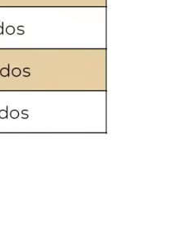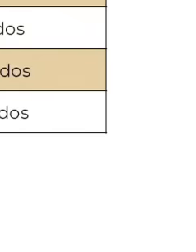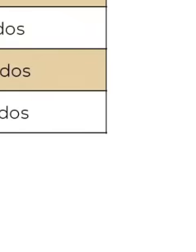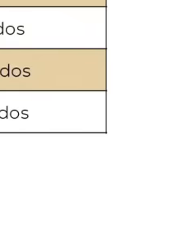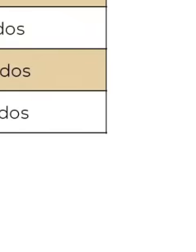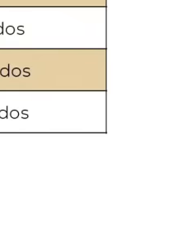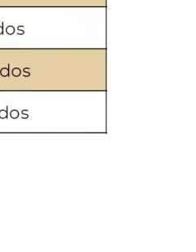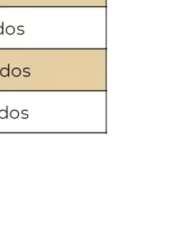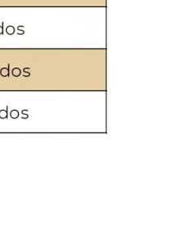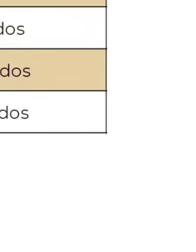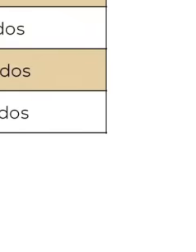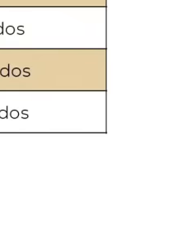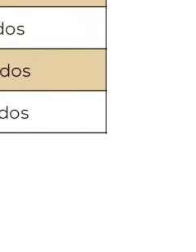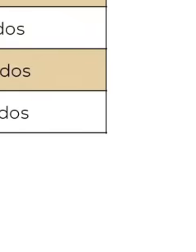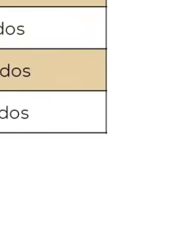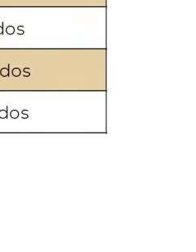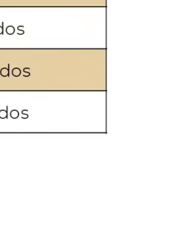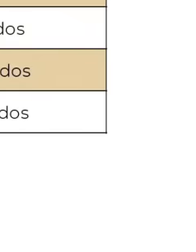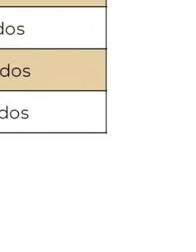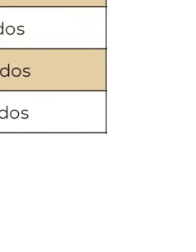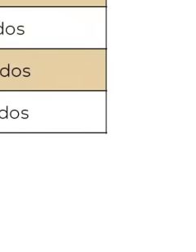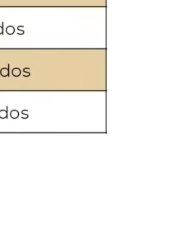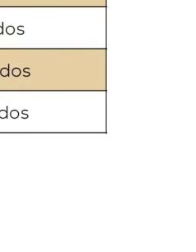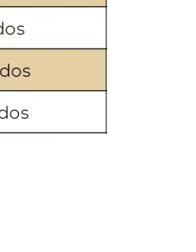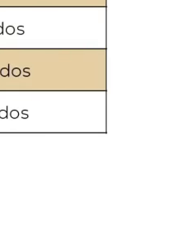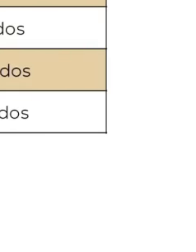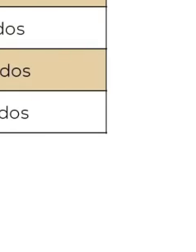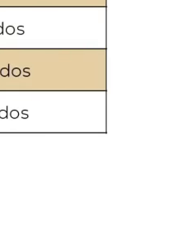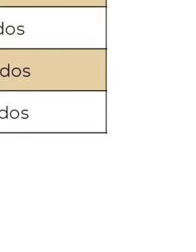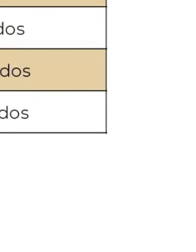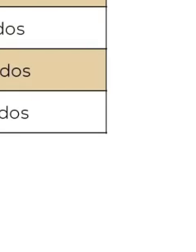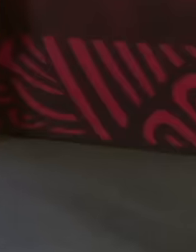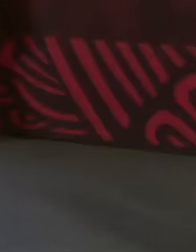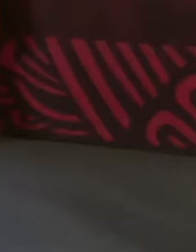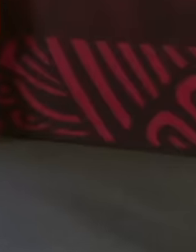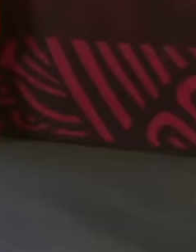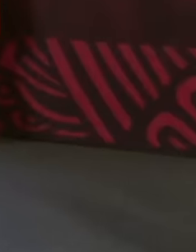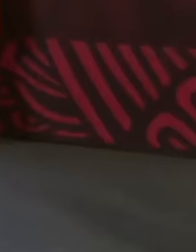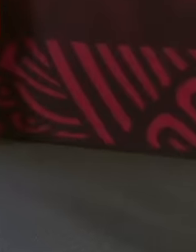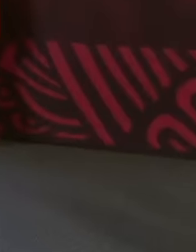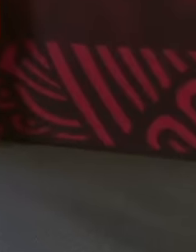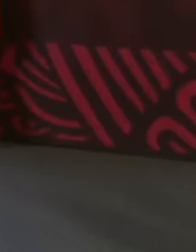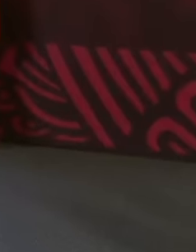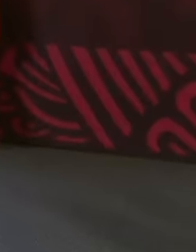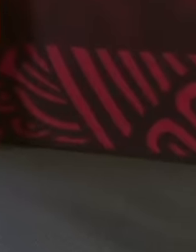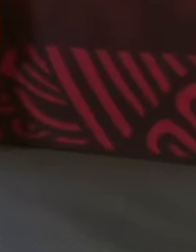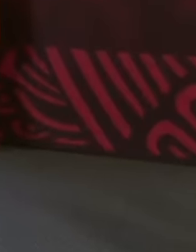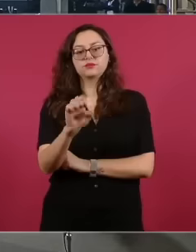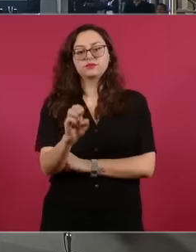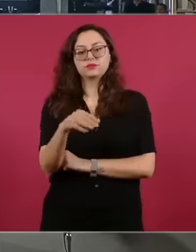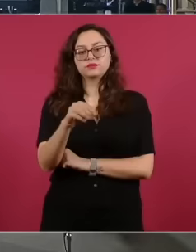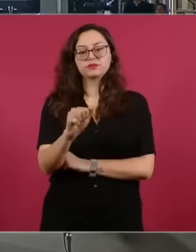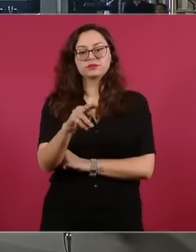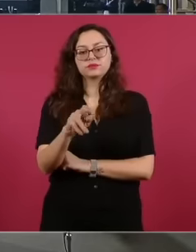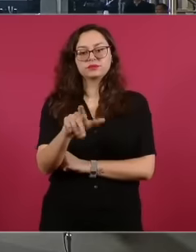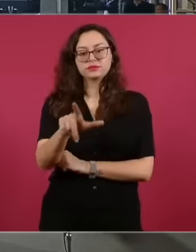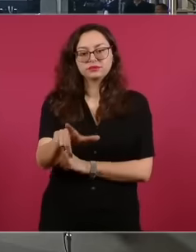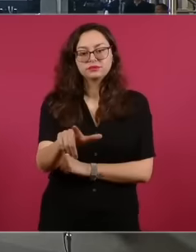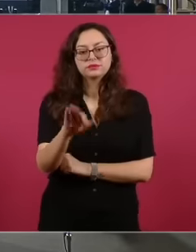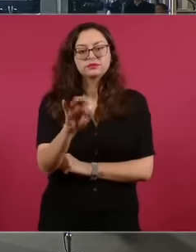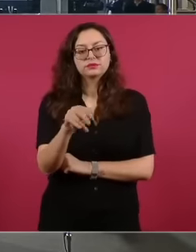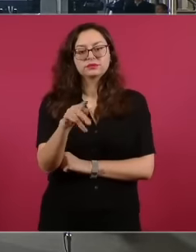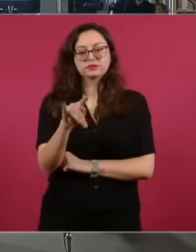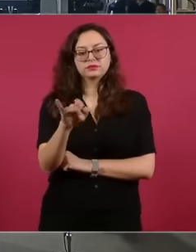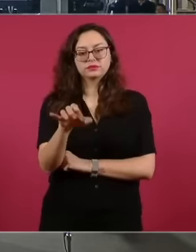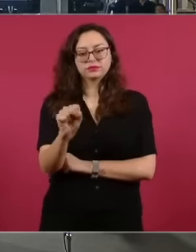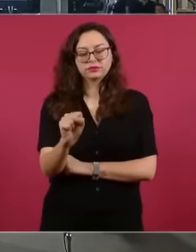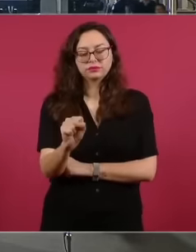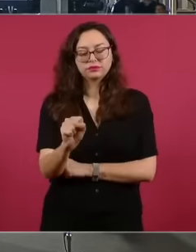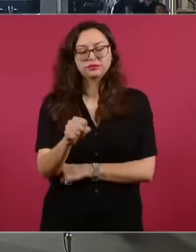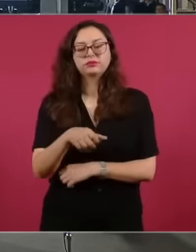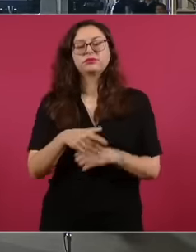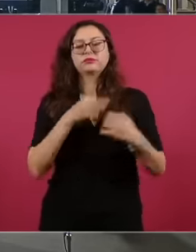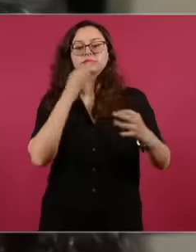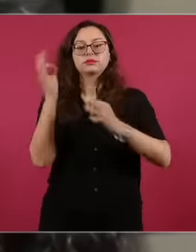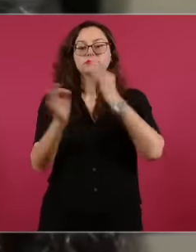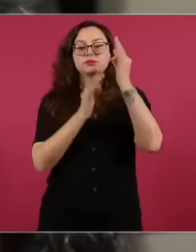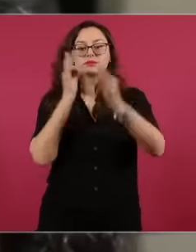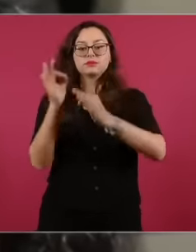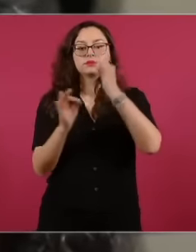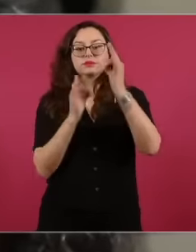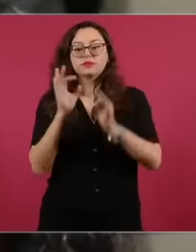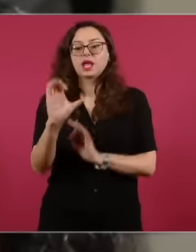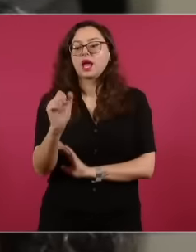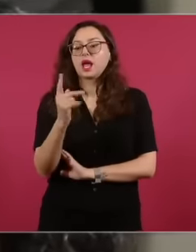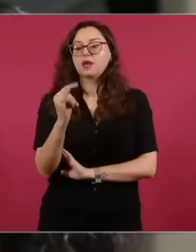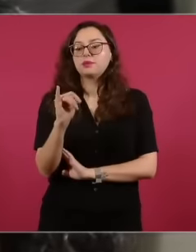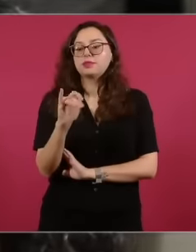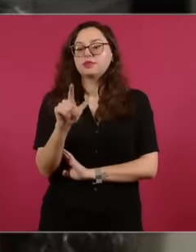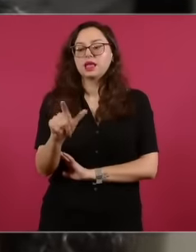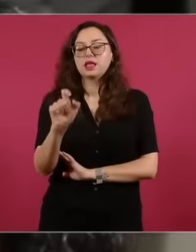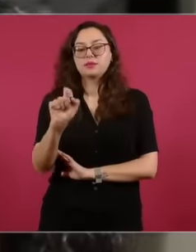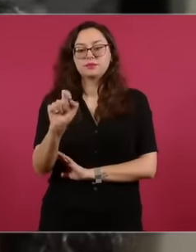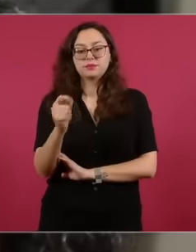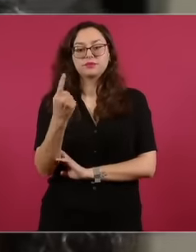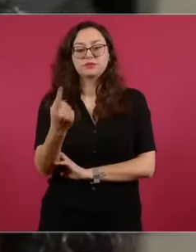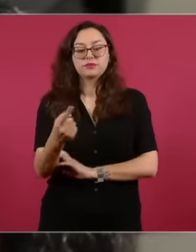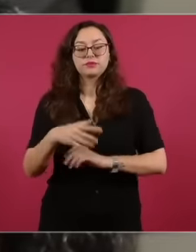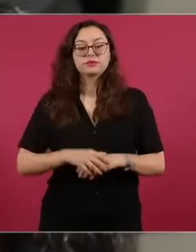sultans asking him his opinion on the decision made by the permanent commission of the